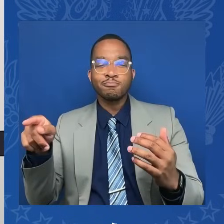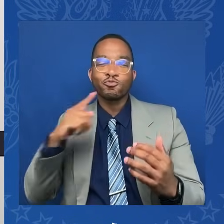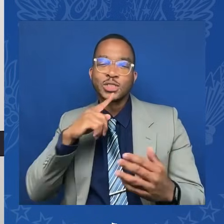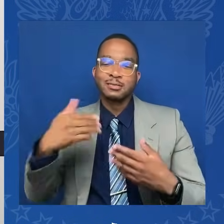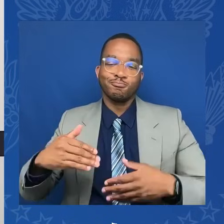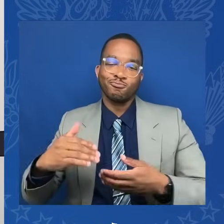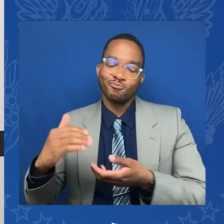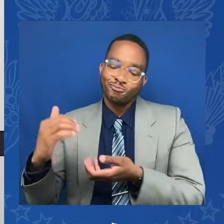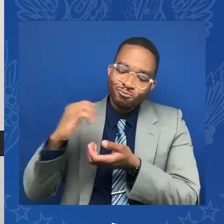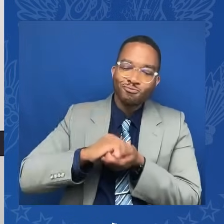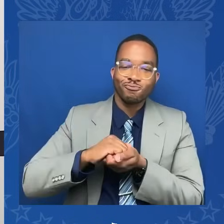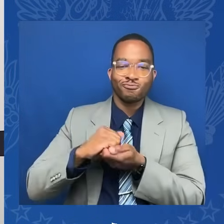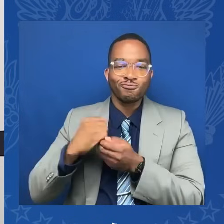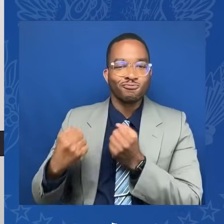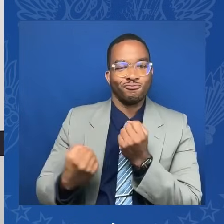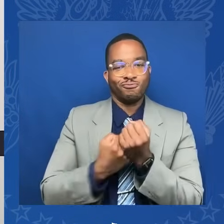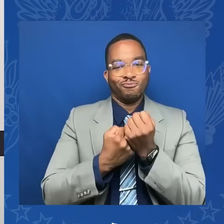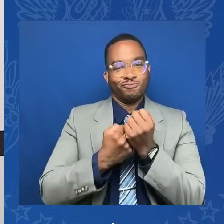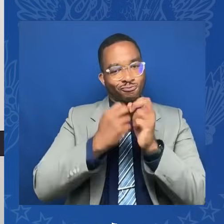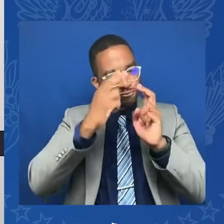and that of other leaders on the 6th of June